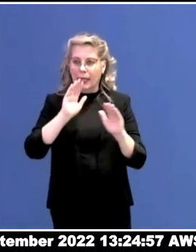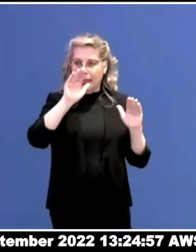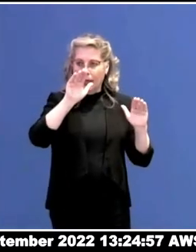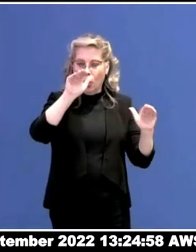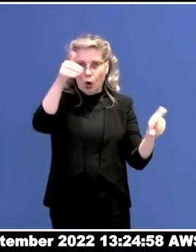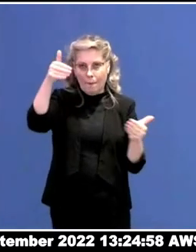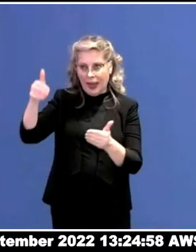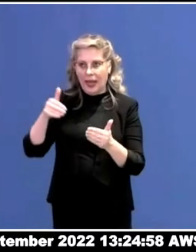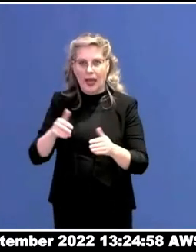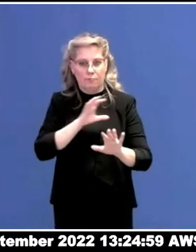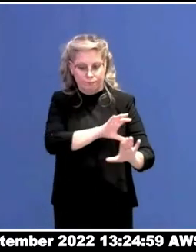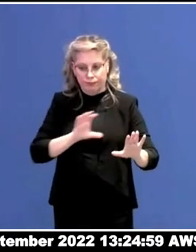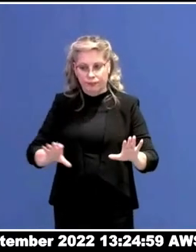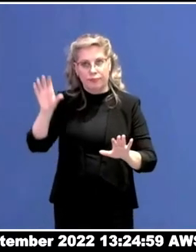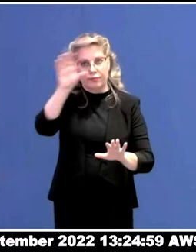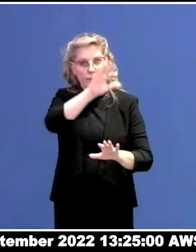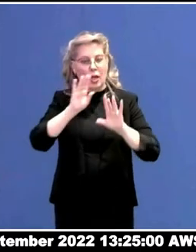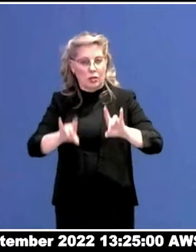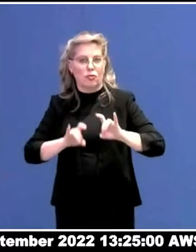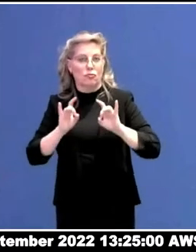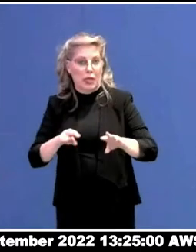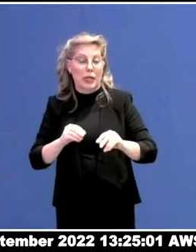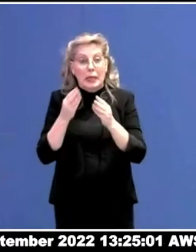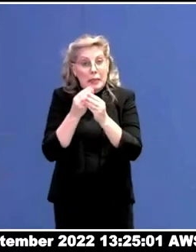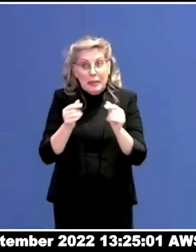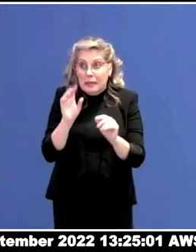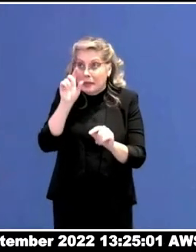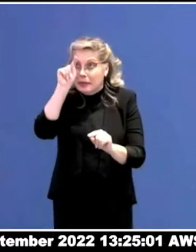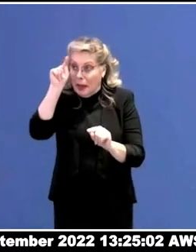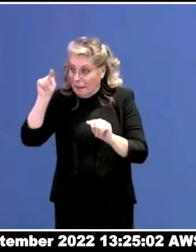And there are pockets of good practice in different states in different prisons.